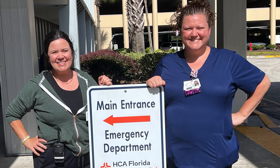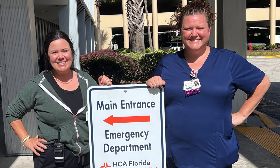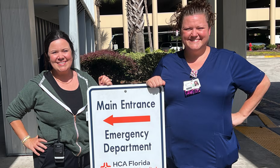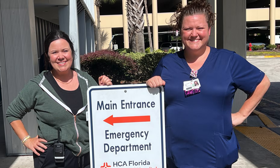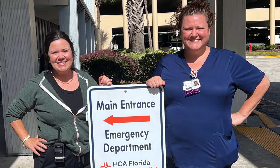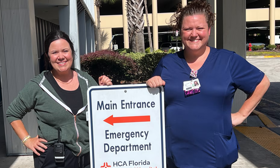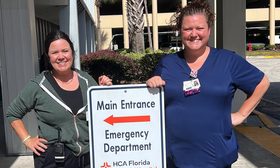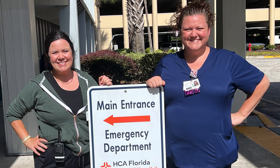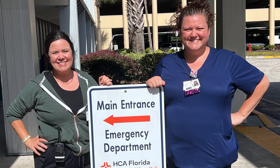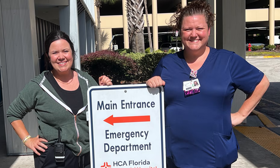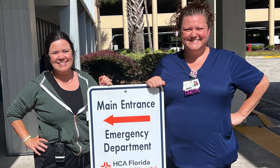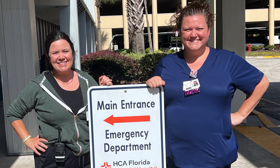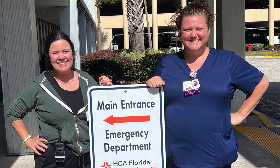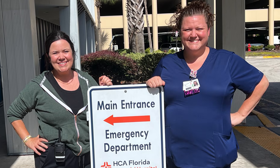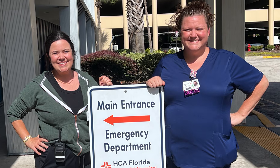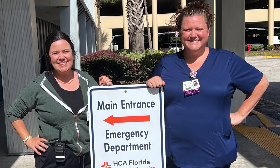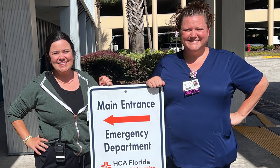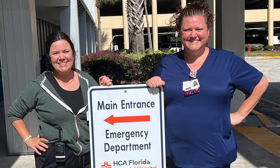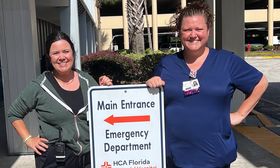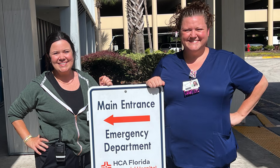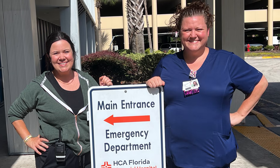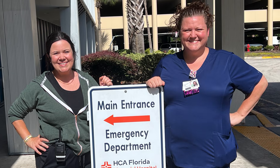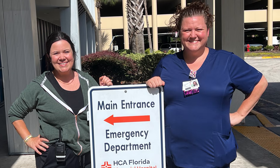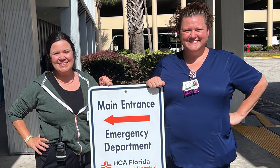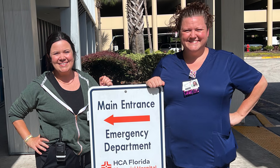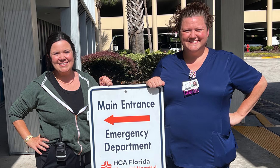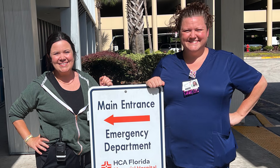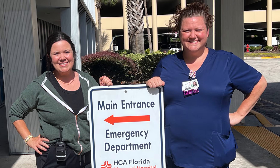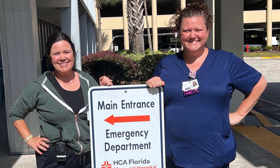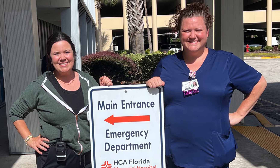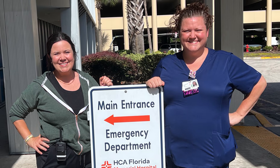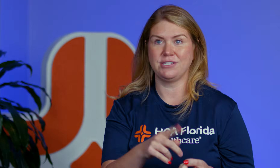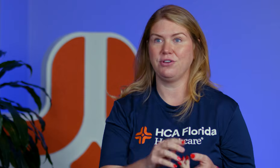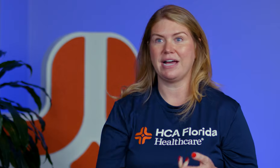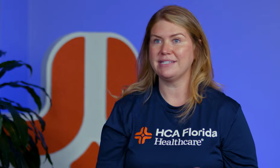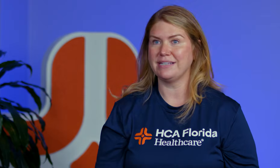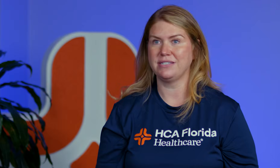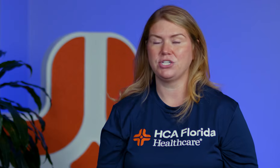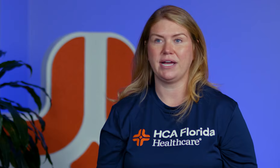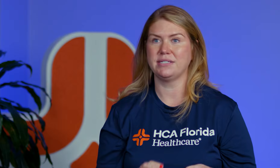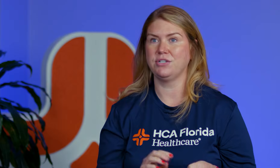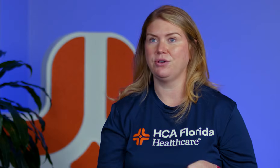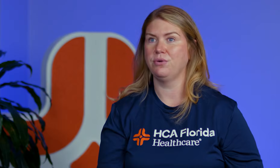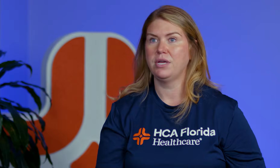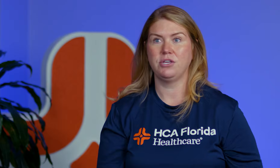that they can work the same shifts to include education. She has to do classes.